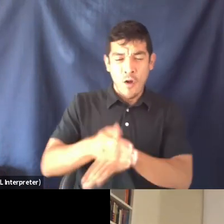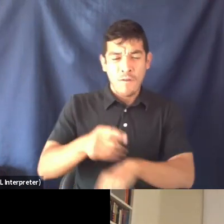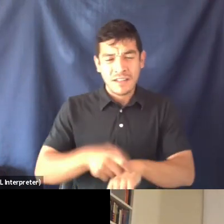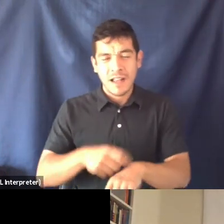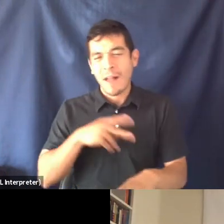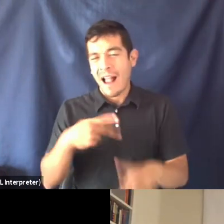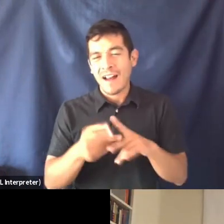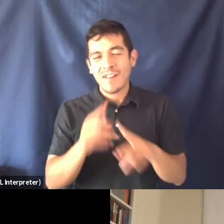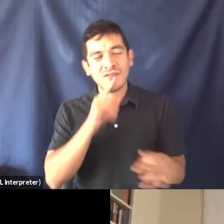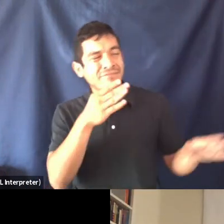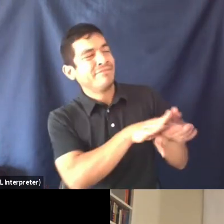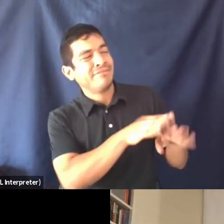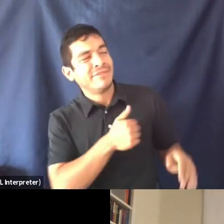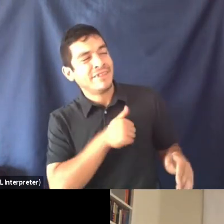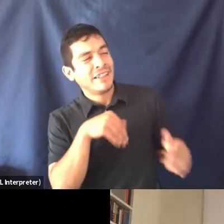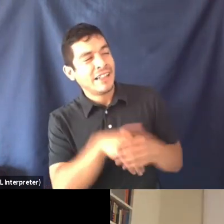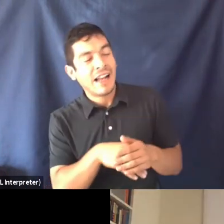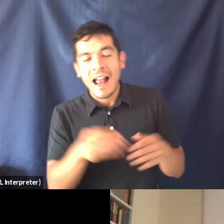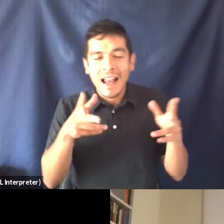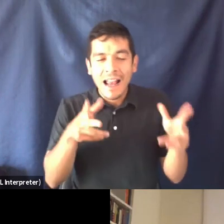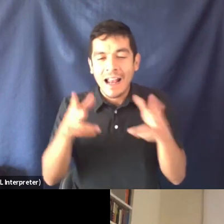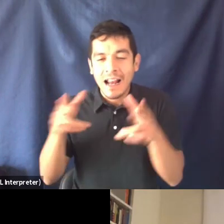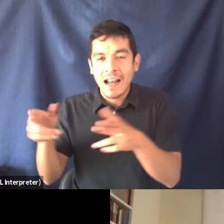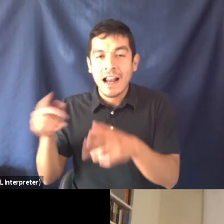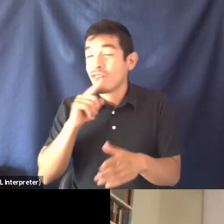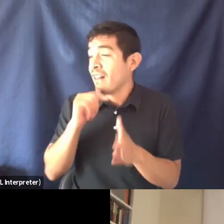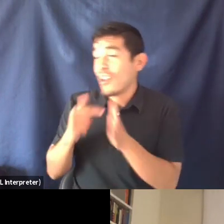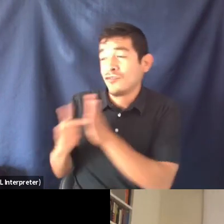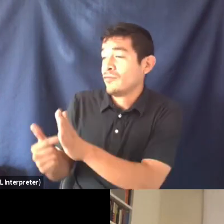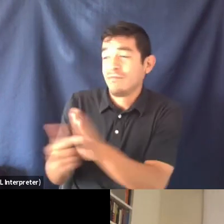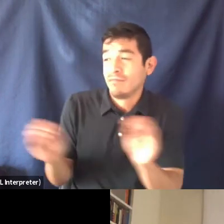and got to a finished cut and really didn't show anyone and kind of operated on instincts.